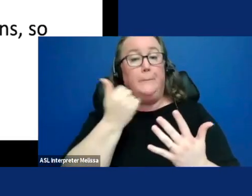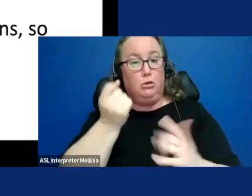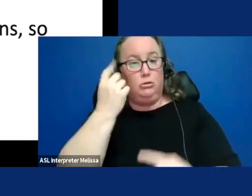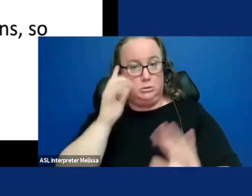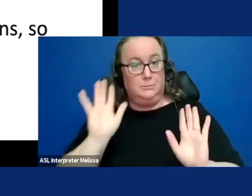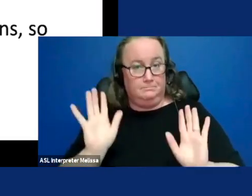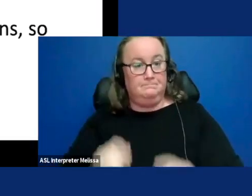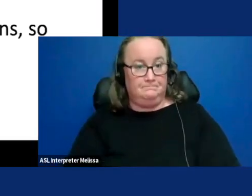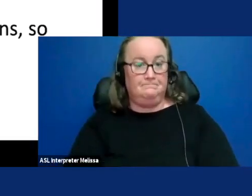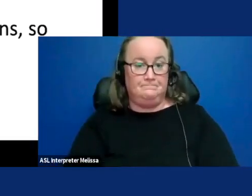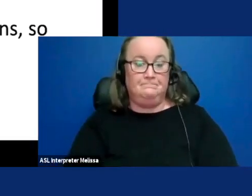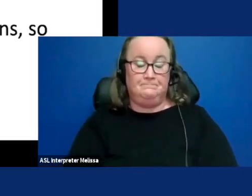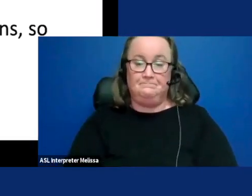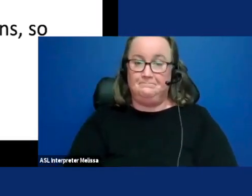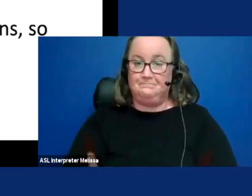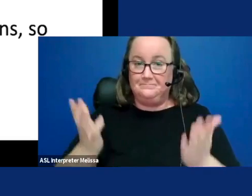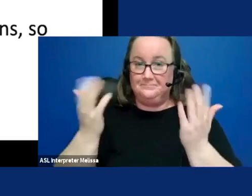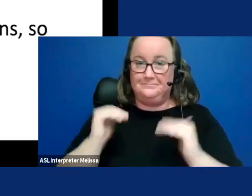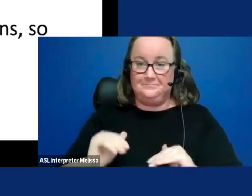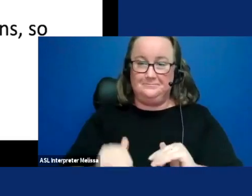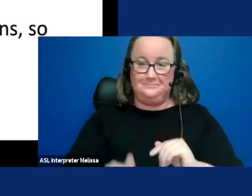Next slide, please.